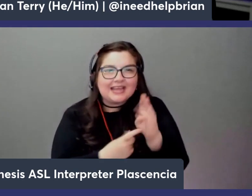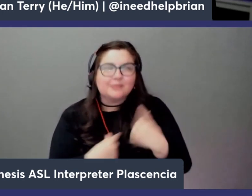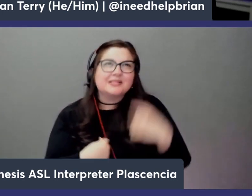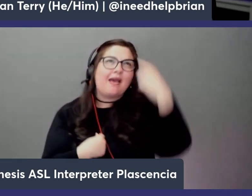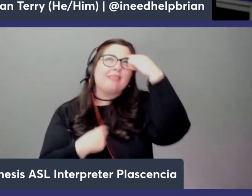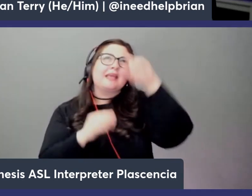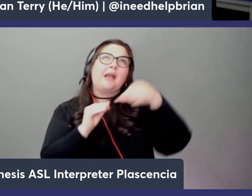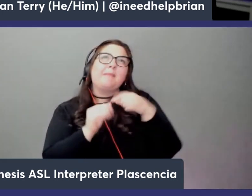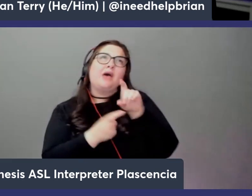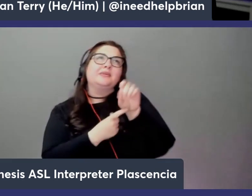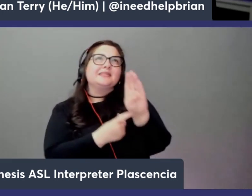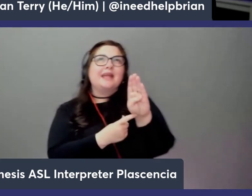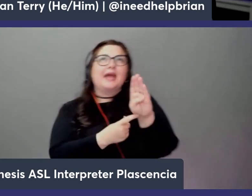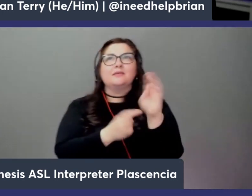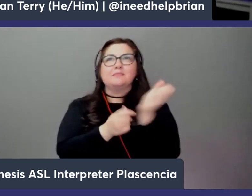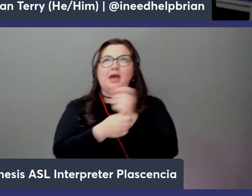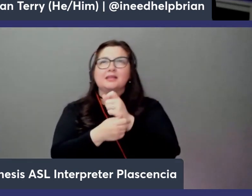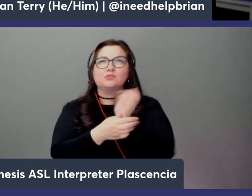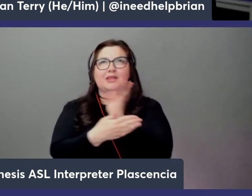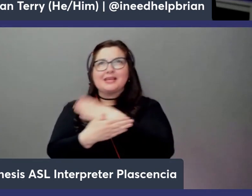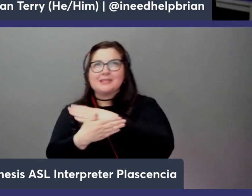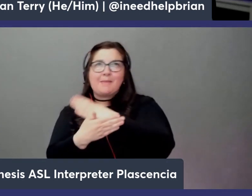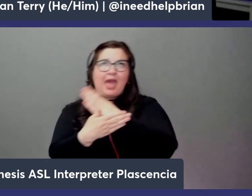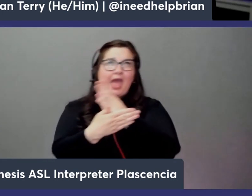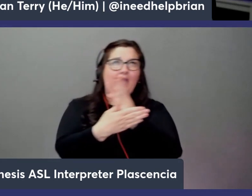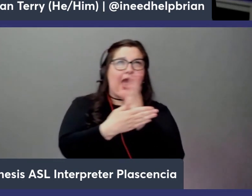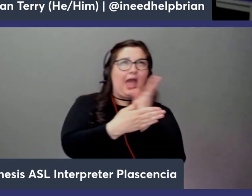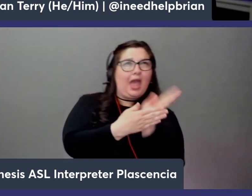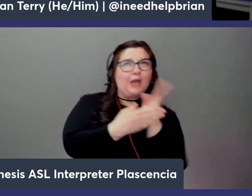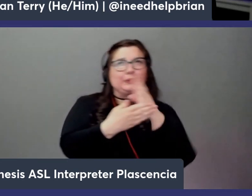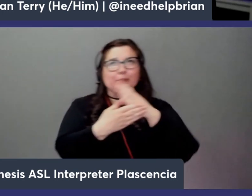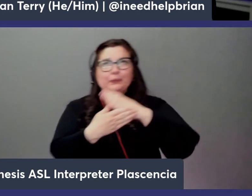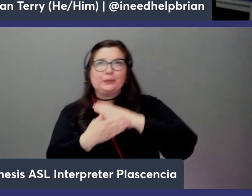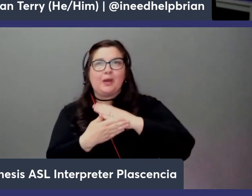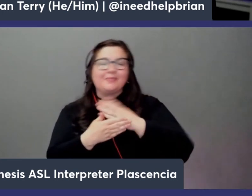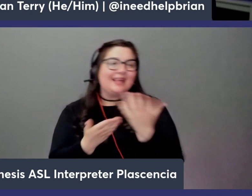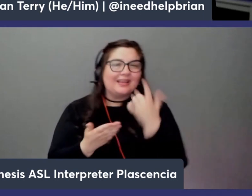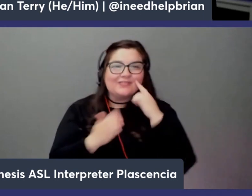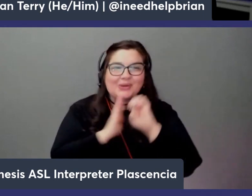as like a spectrum of complexity. So you have something like a key value store